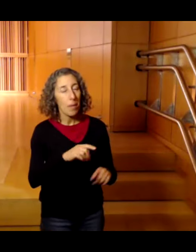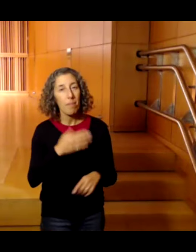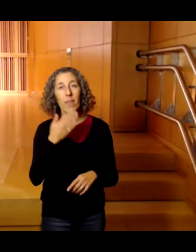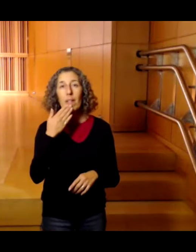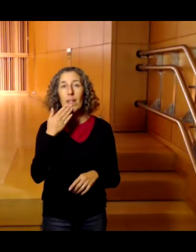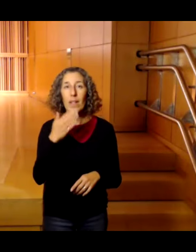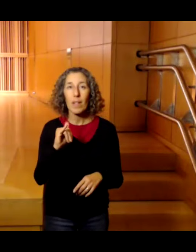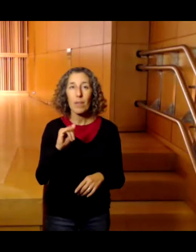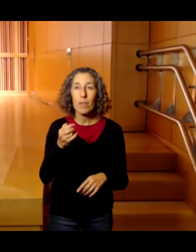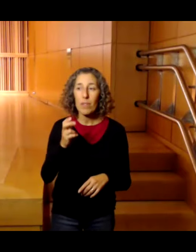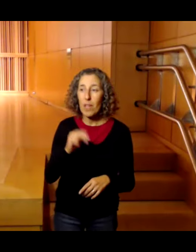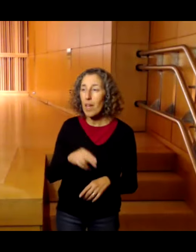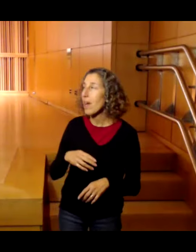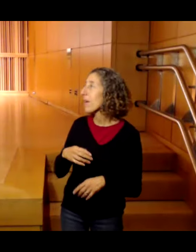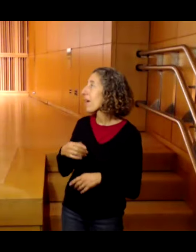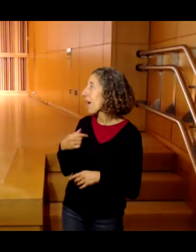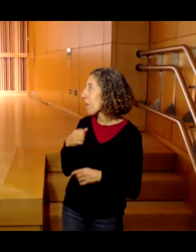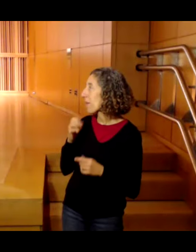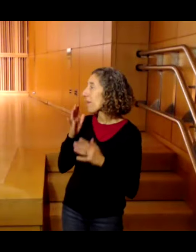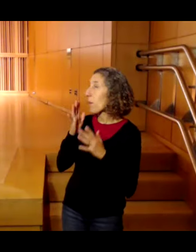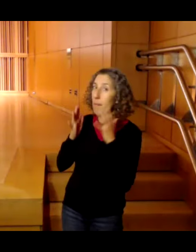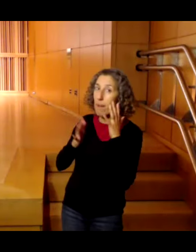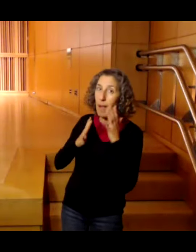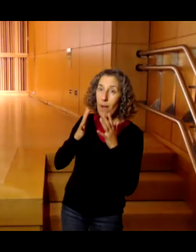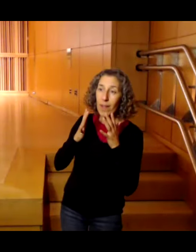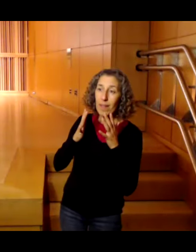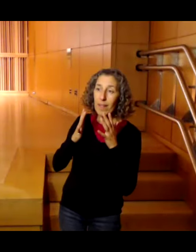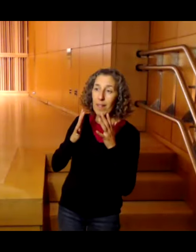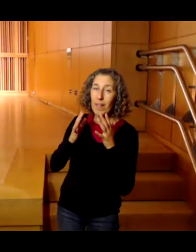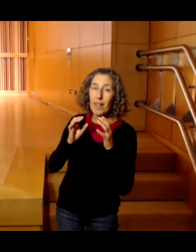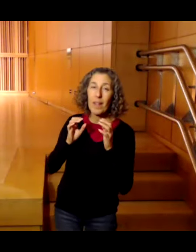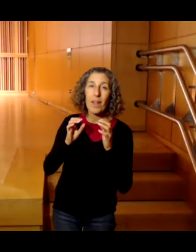I'm so embarrassed. none of the things that you had to say seemed at all.